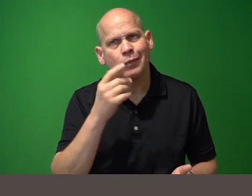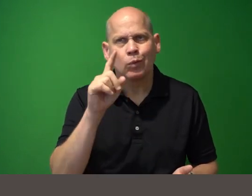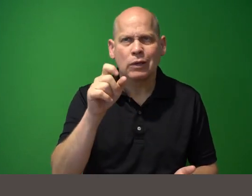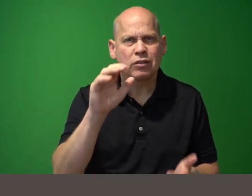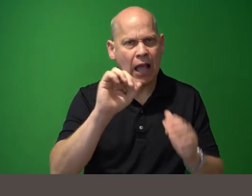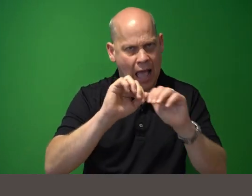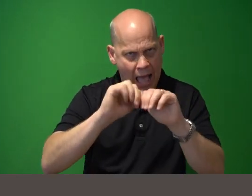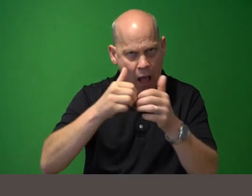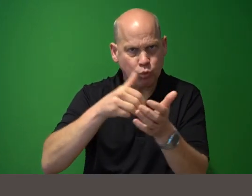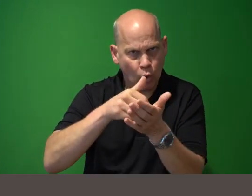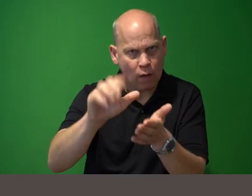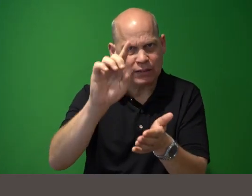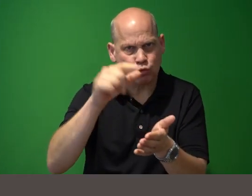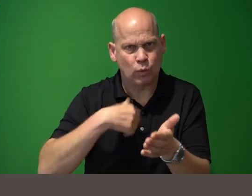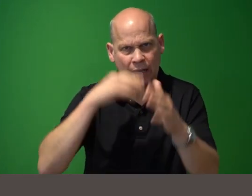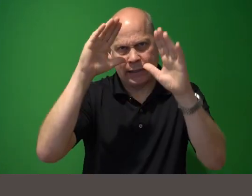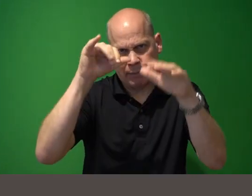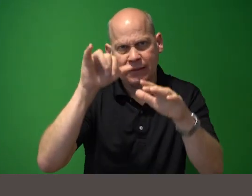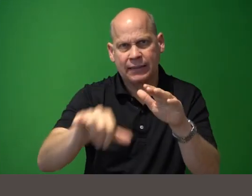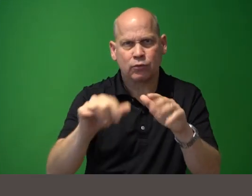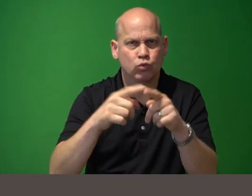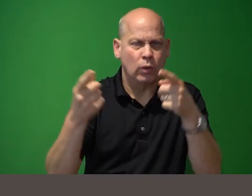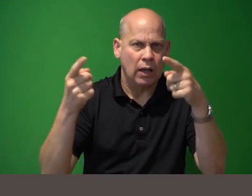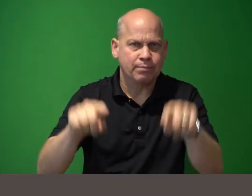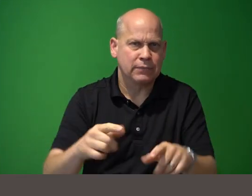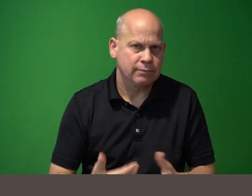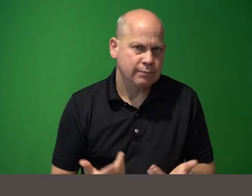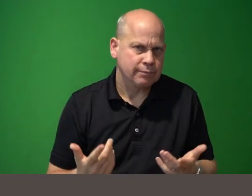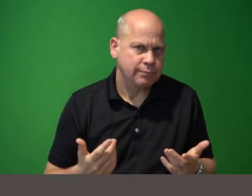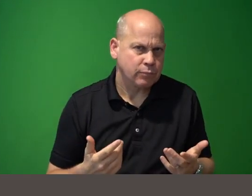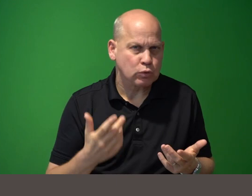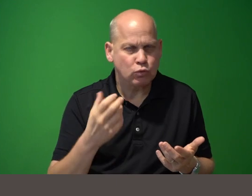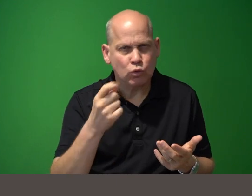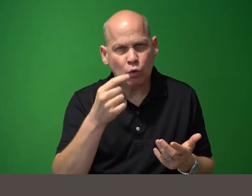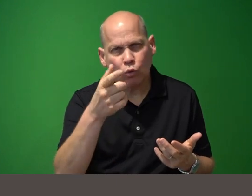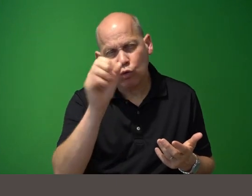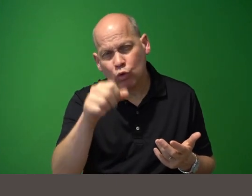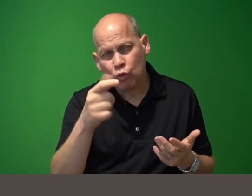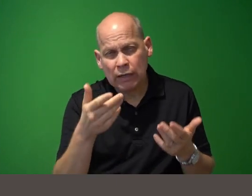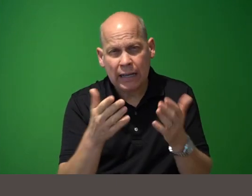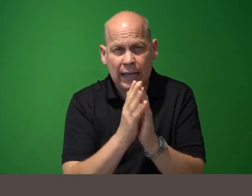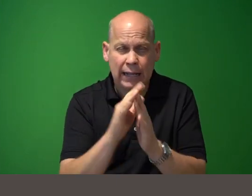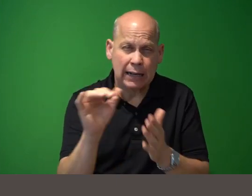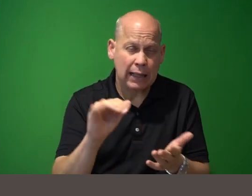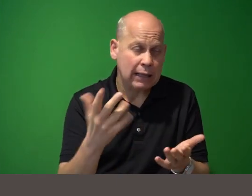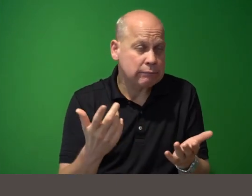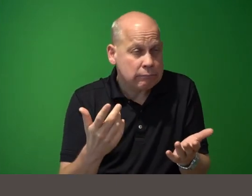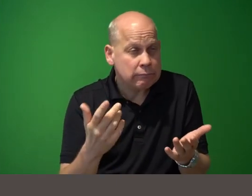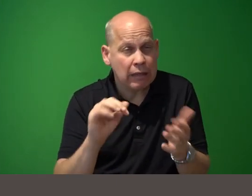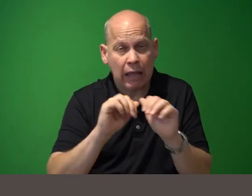how often do we expect this to happen? So you could ask, how often do we expect